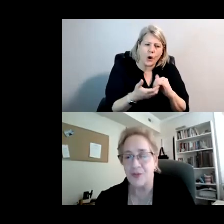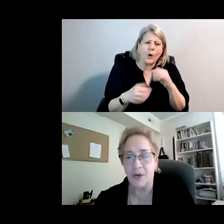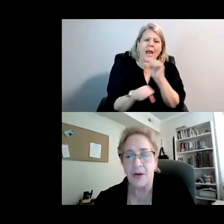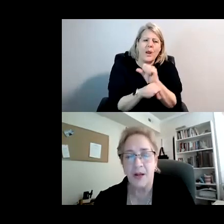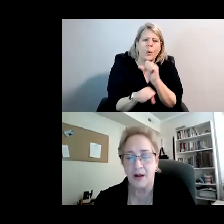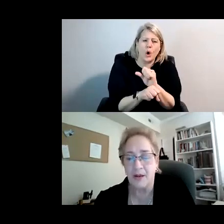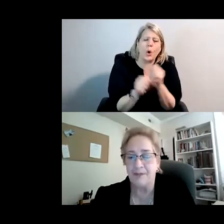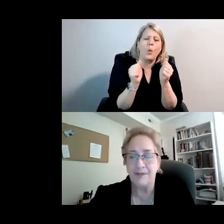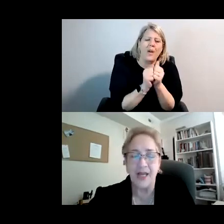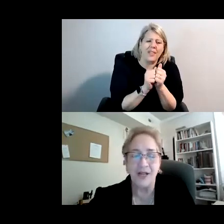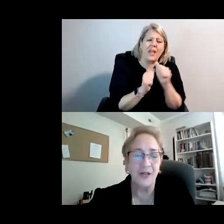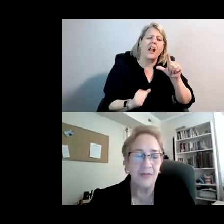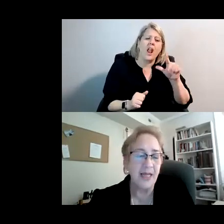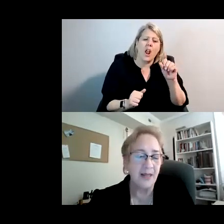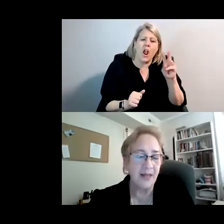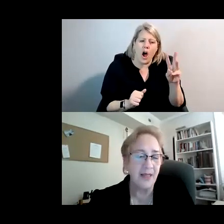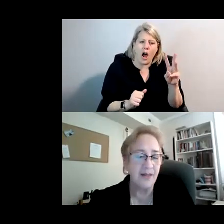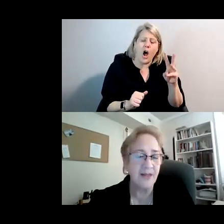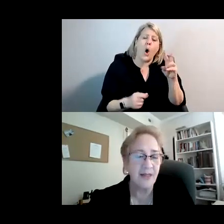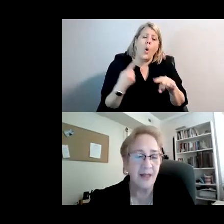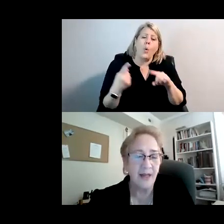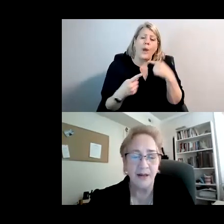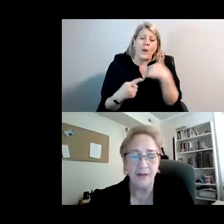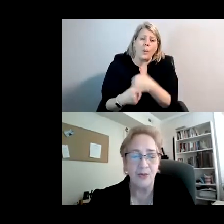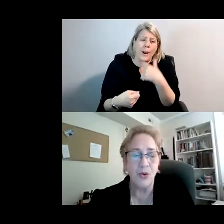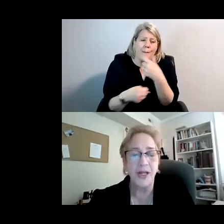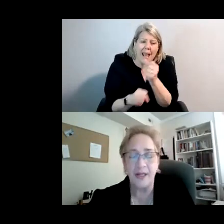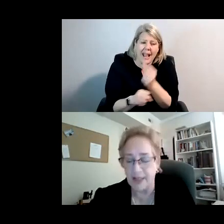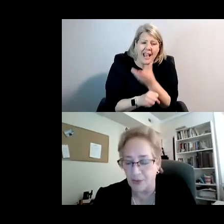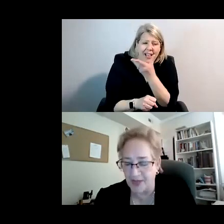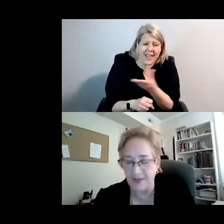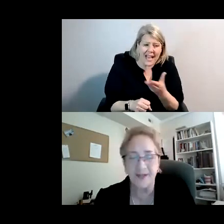where actually making things work in a legal sense.